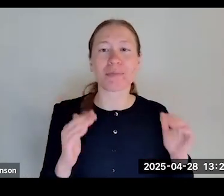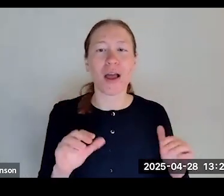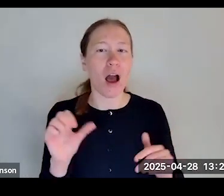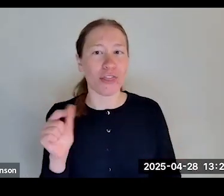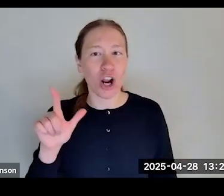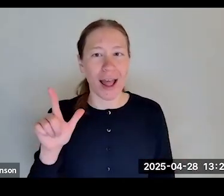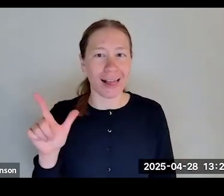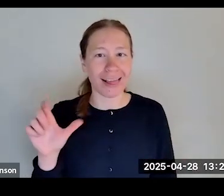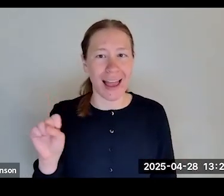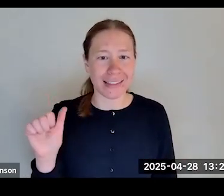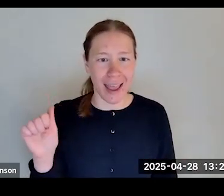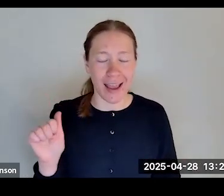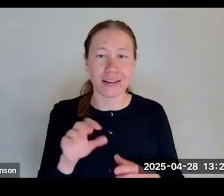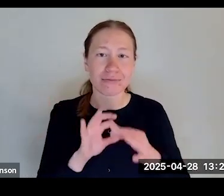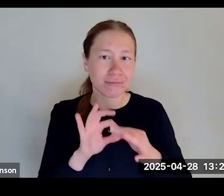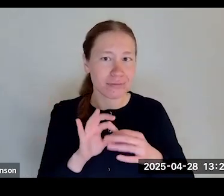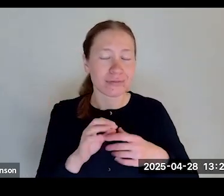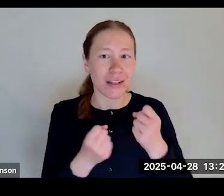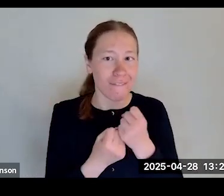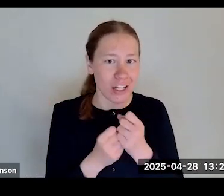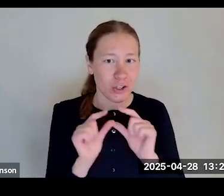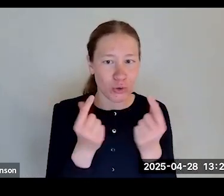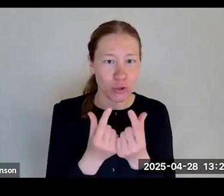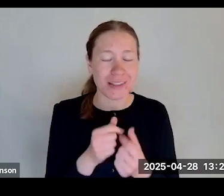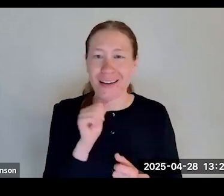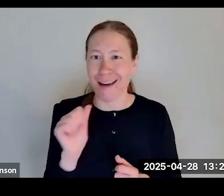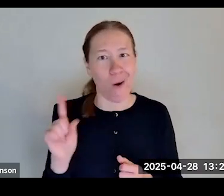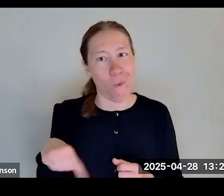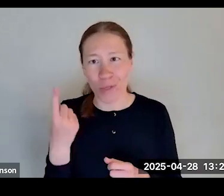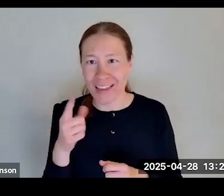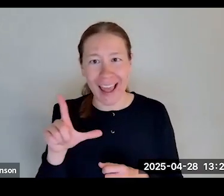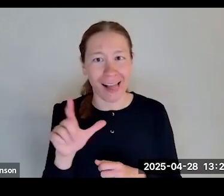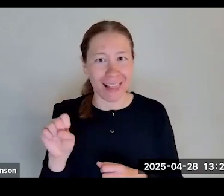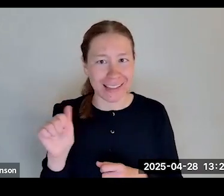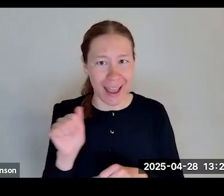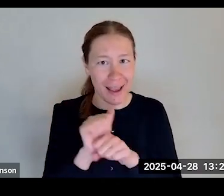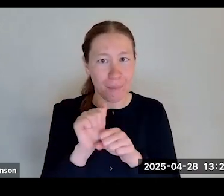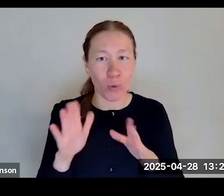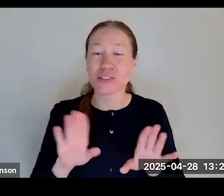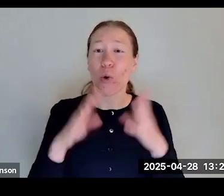I do wanna note, this is not specific just for LSA employees. This is open to all of U of M employees.